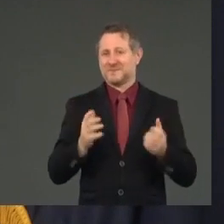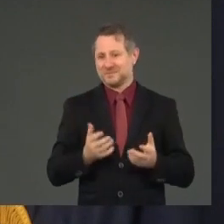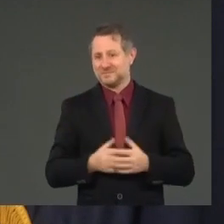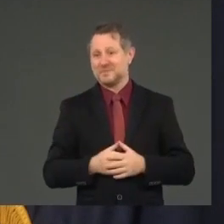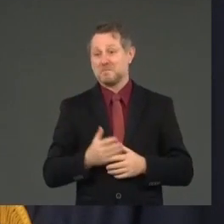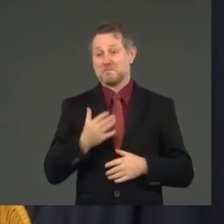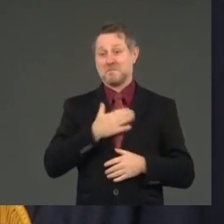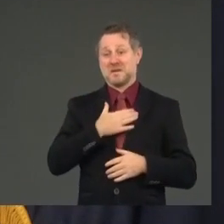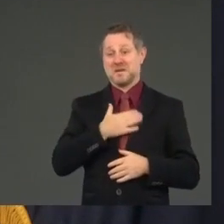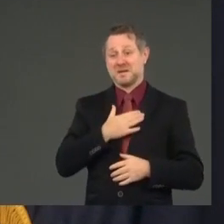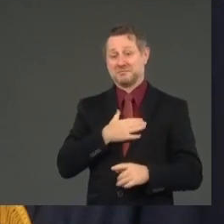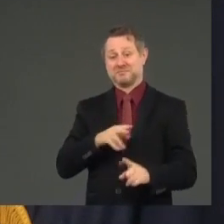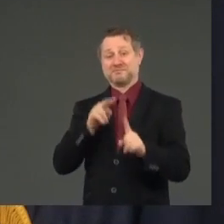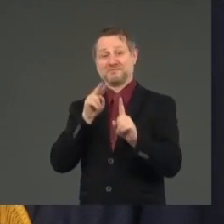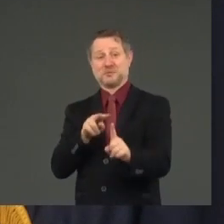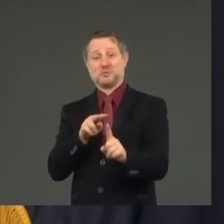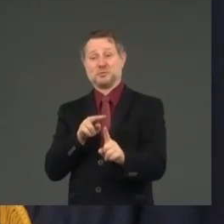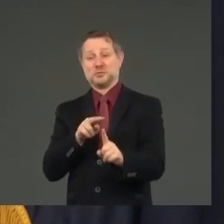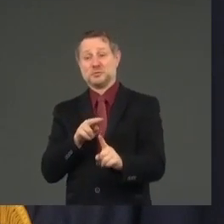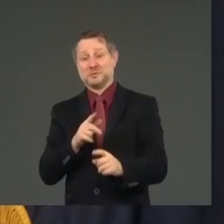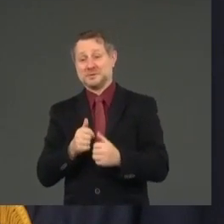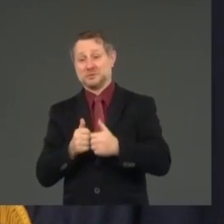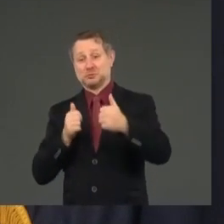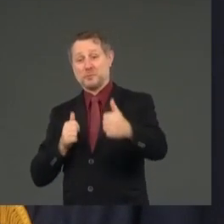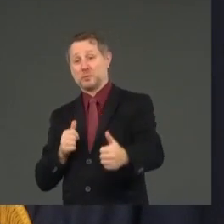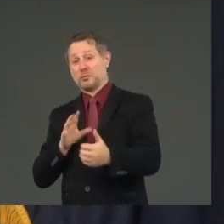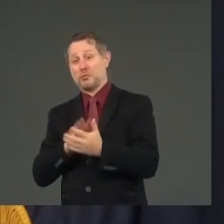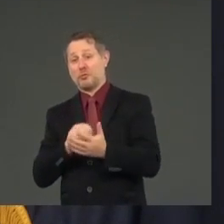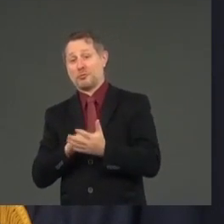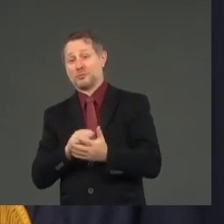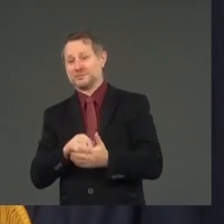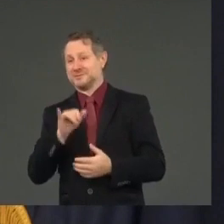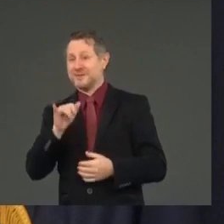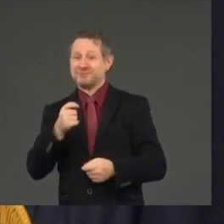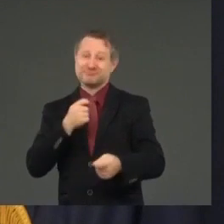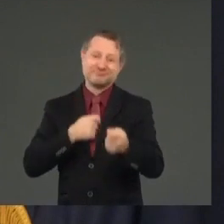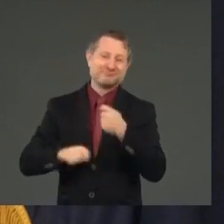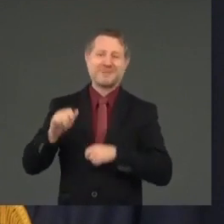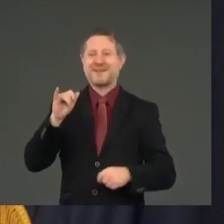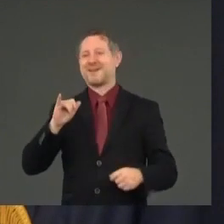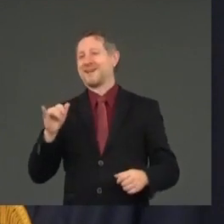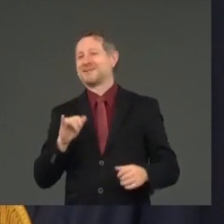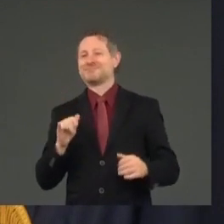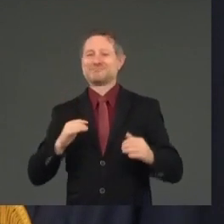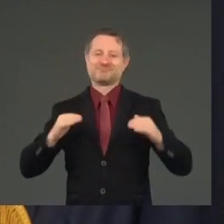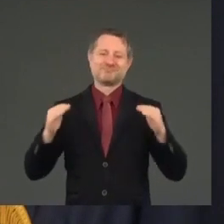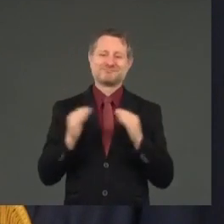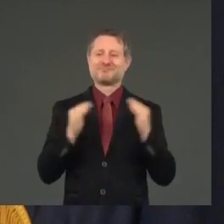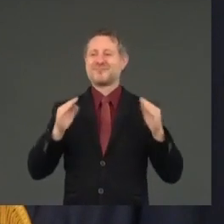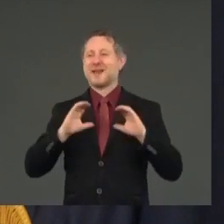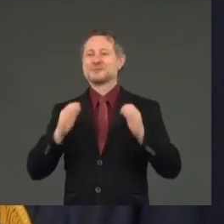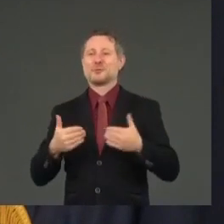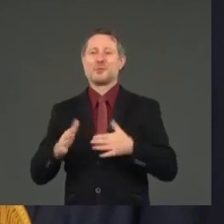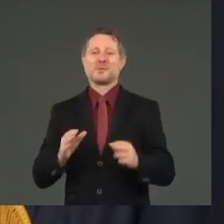OPEN UP AS SOON AS POSSIBLE. WE JUST HAVE TO MAKE SURE WHEN IT'S SAFE. AND THERE IS NO WAY, IN MY